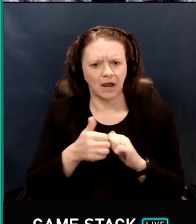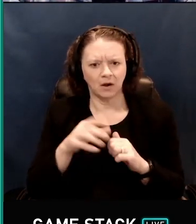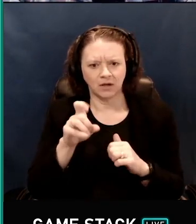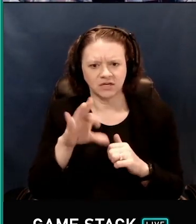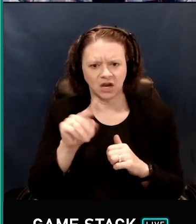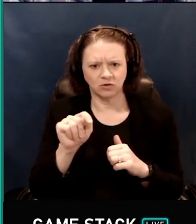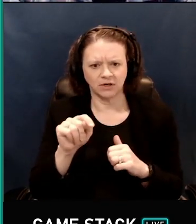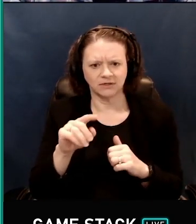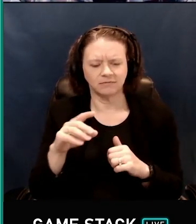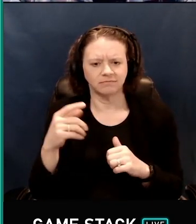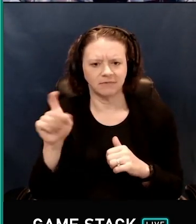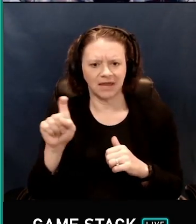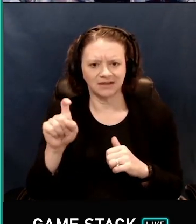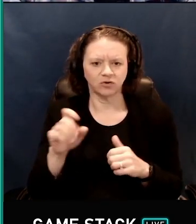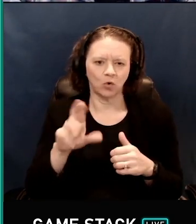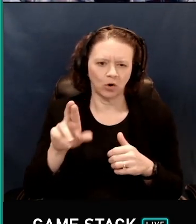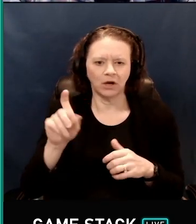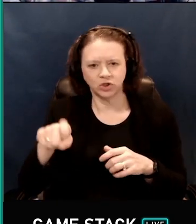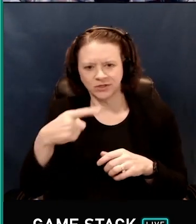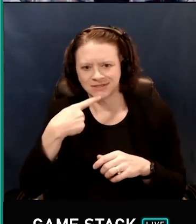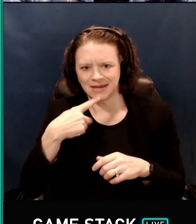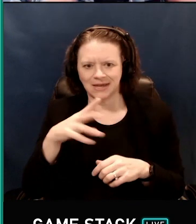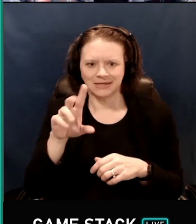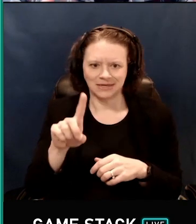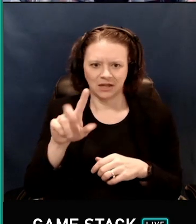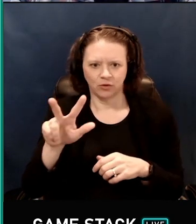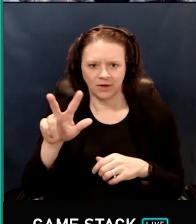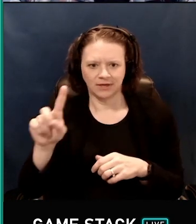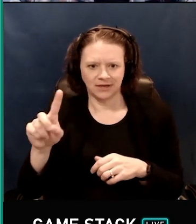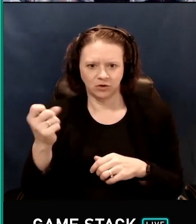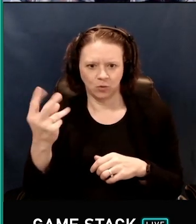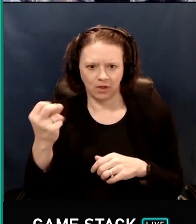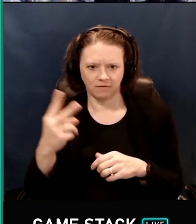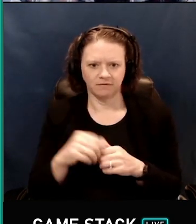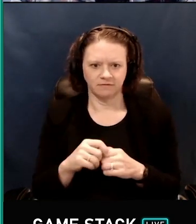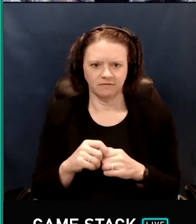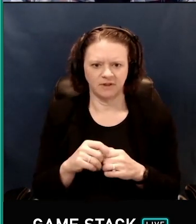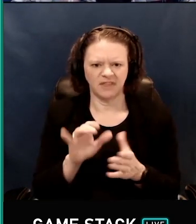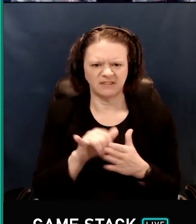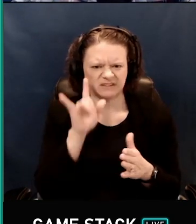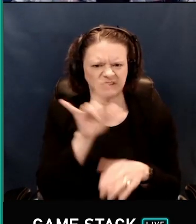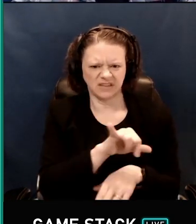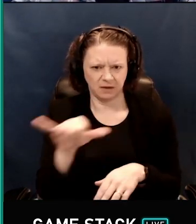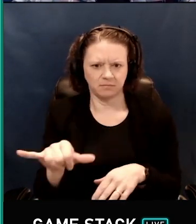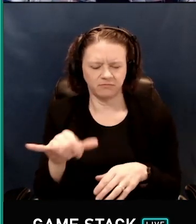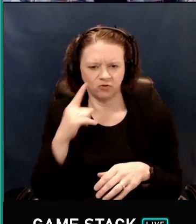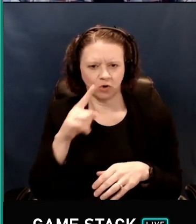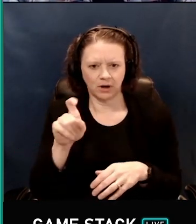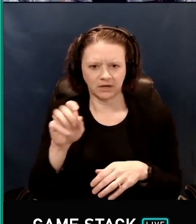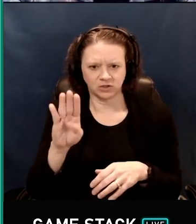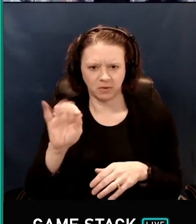direct X, D3D12 I should say, is the same, or very similar on Xbox and PC with minor differences.